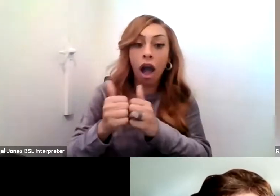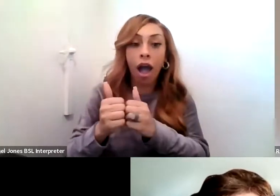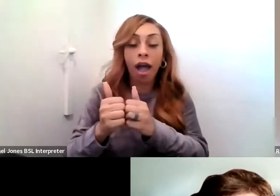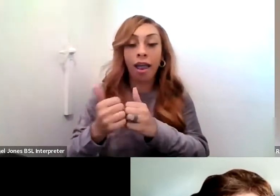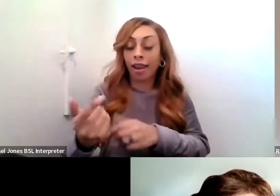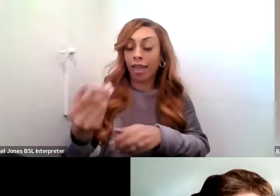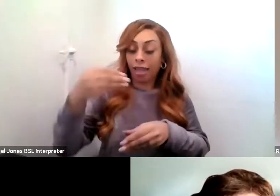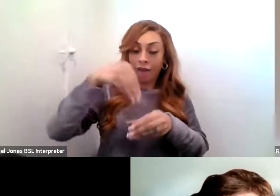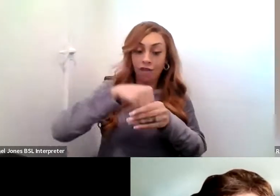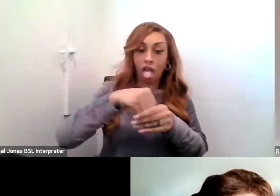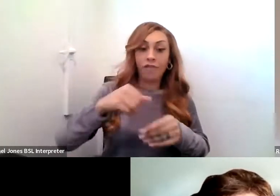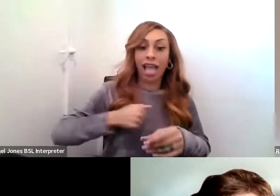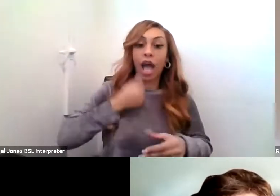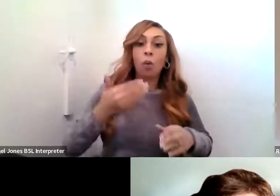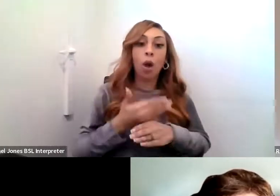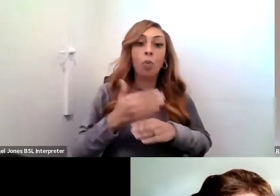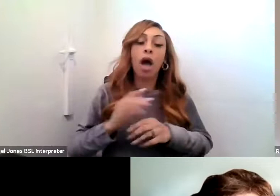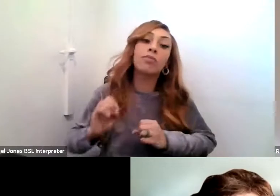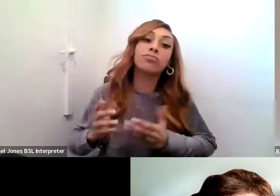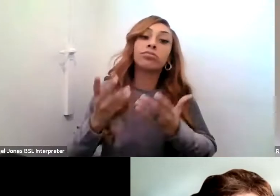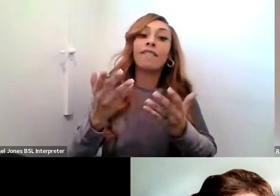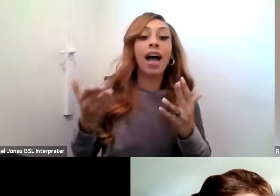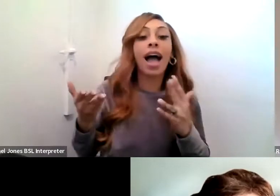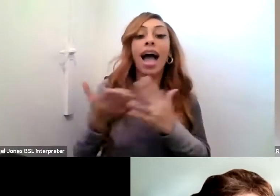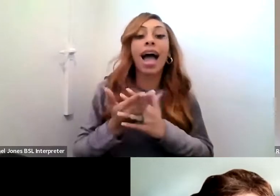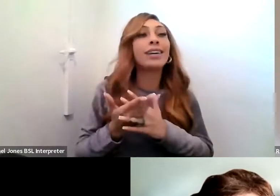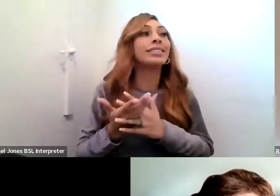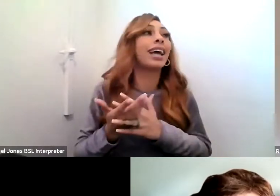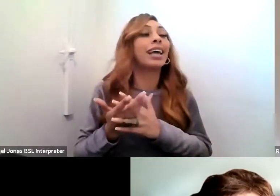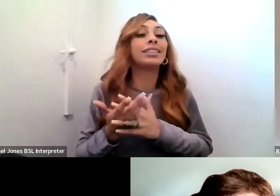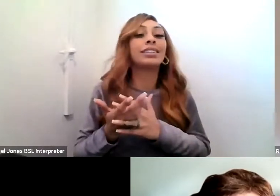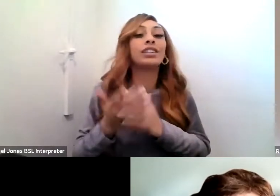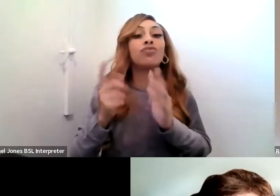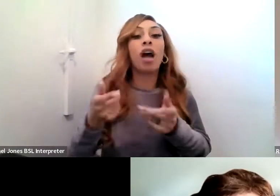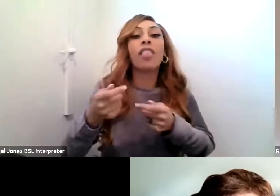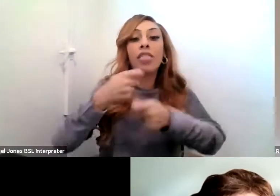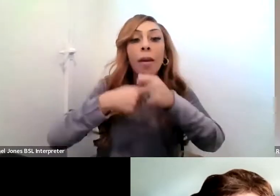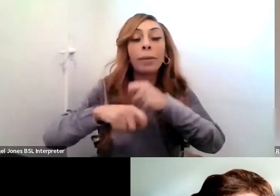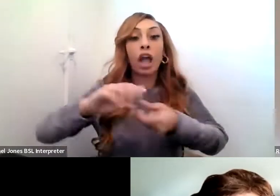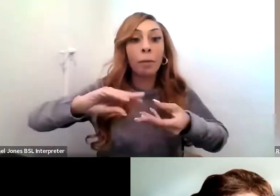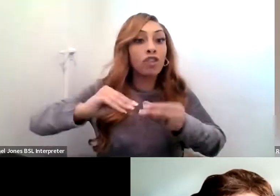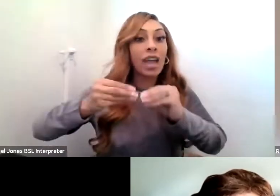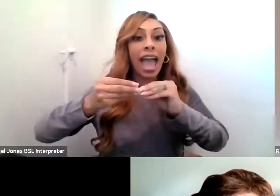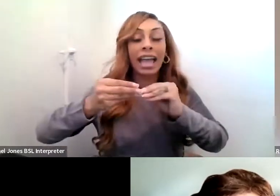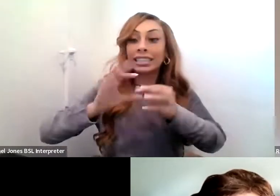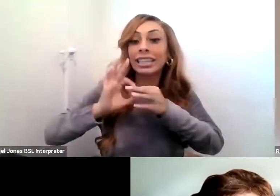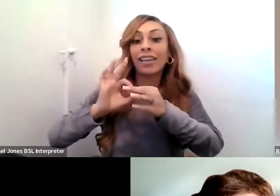and so providing access, rather than becoming a creative engagement of wider groups of people,